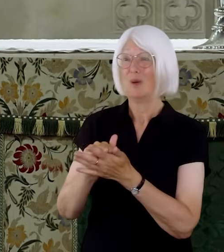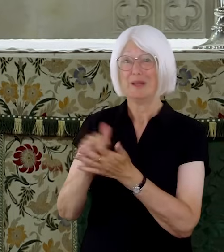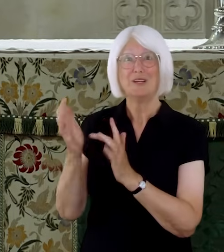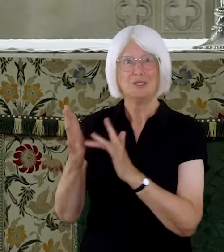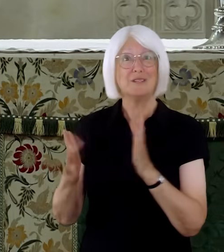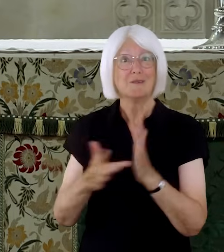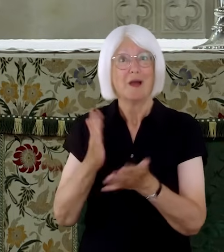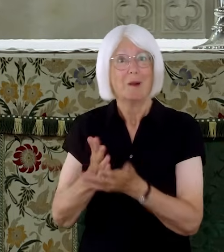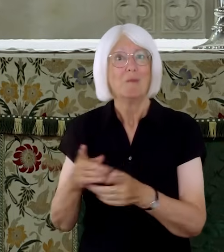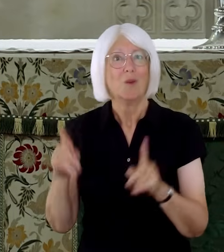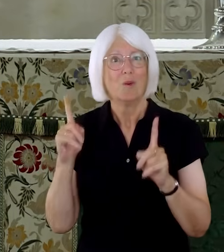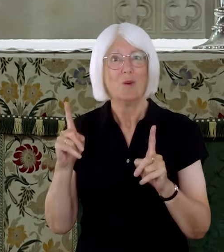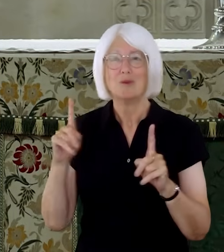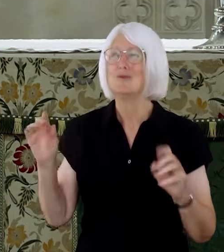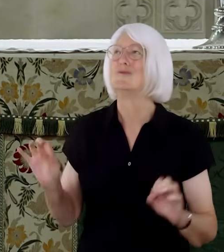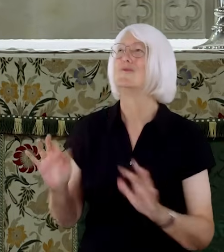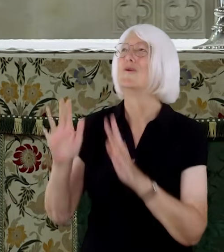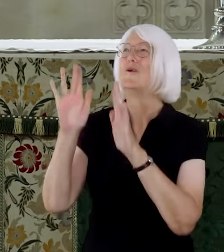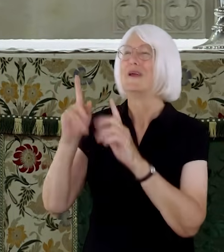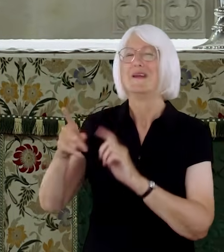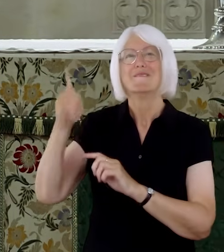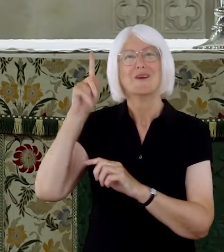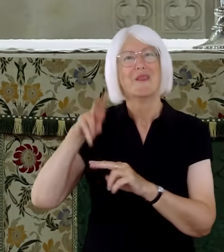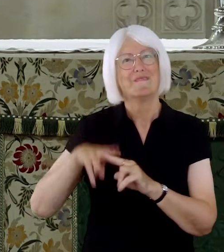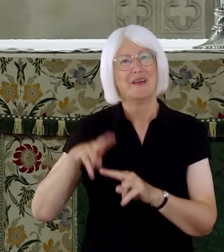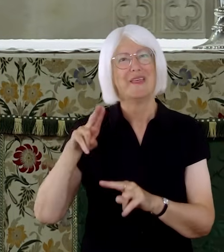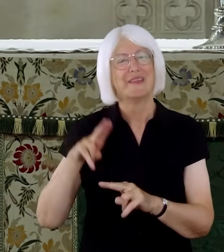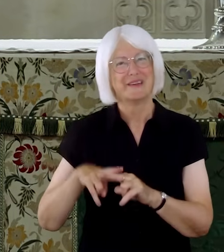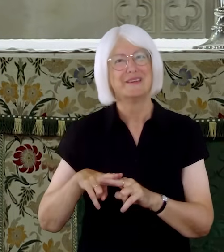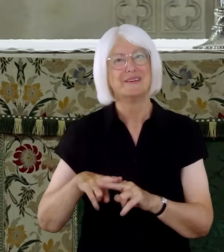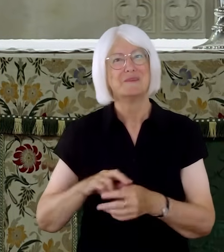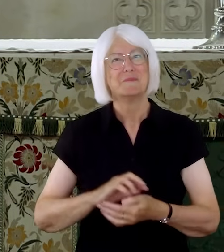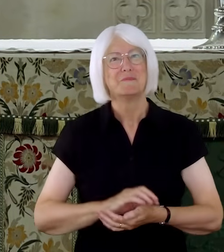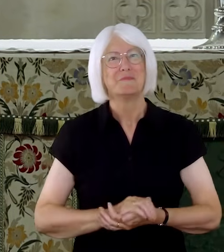Jesus Christ is Lord. To the glory of God the Father.